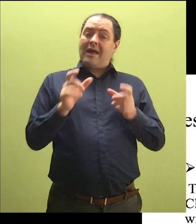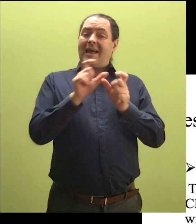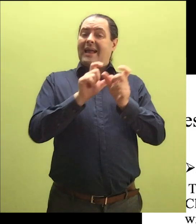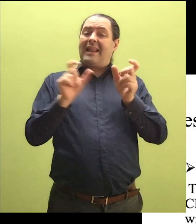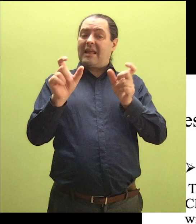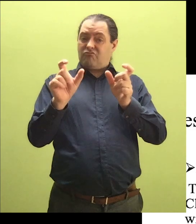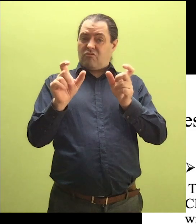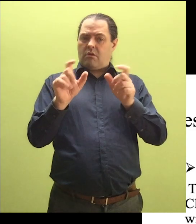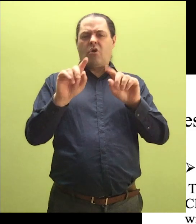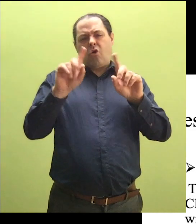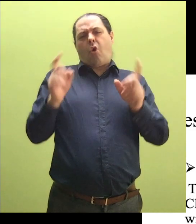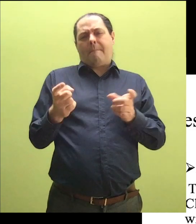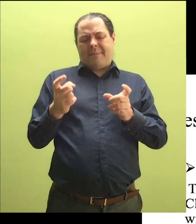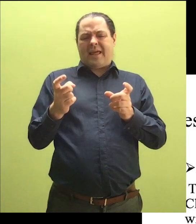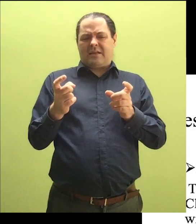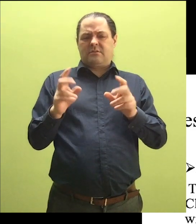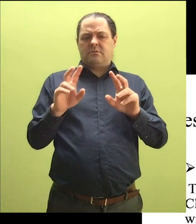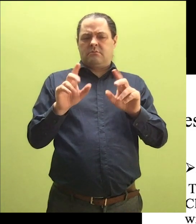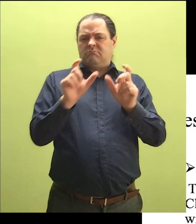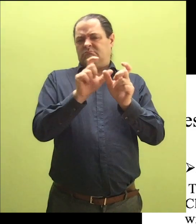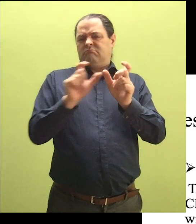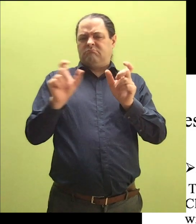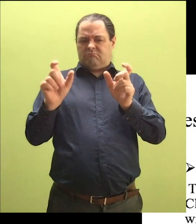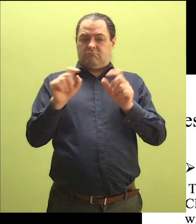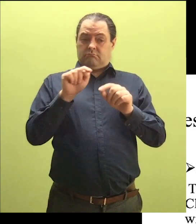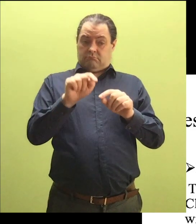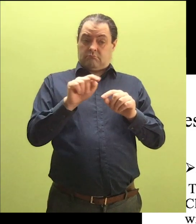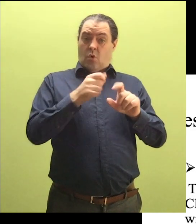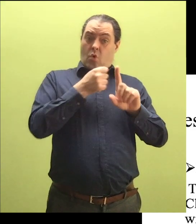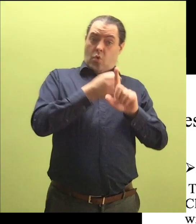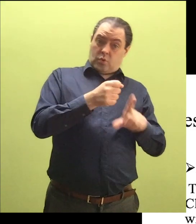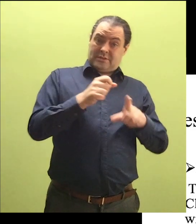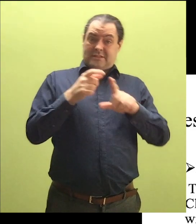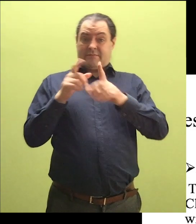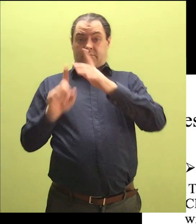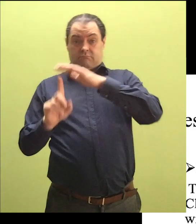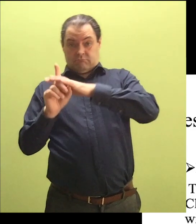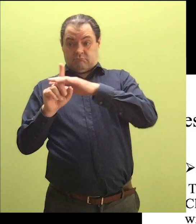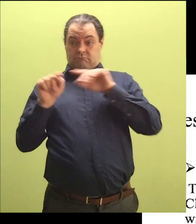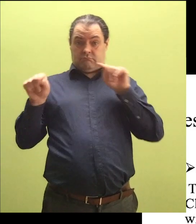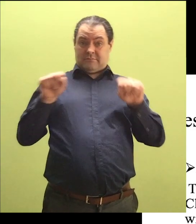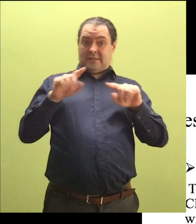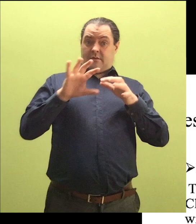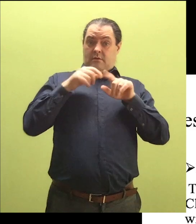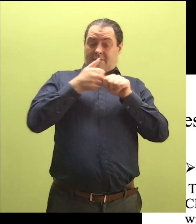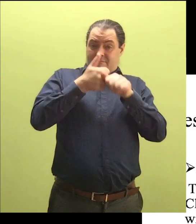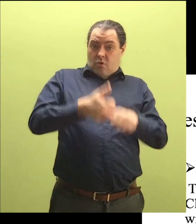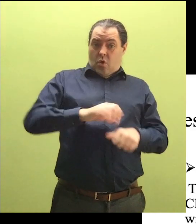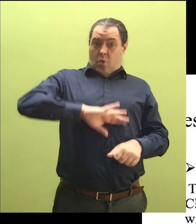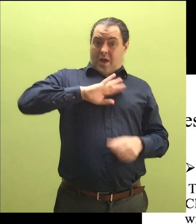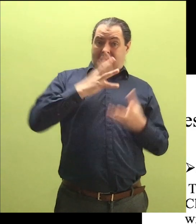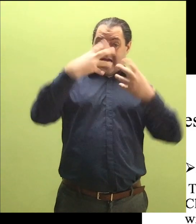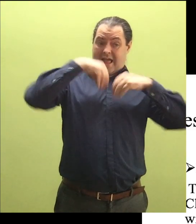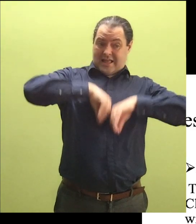is age sensitive or not. Figure 3 shows the average complex closers produced by each age of acqusition group for both